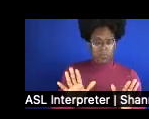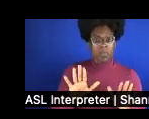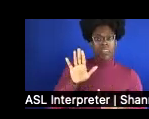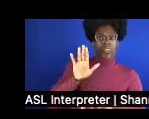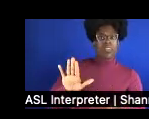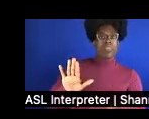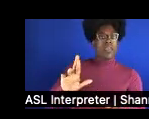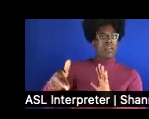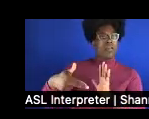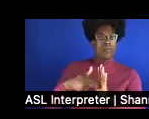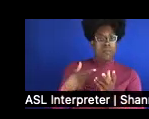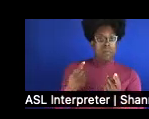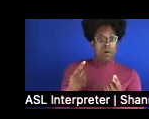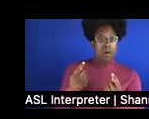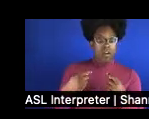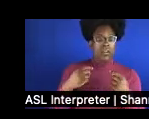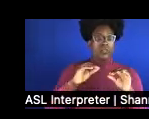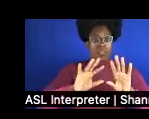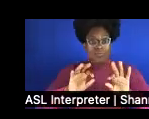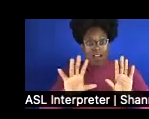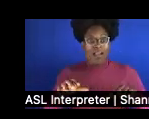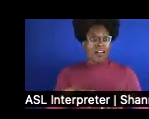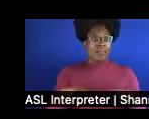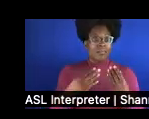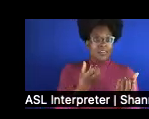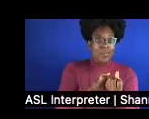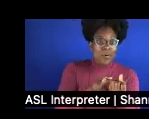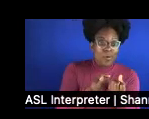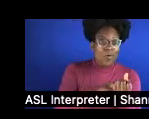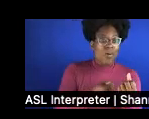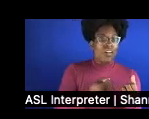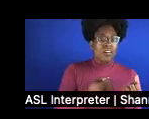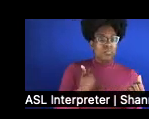Again, they're not really expected to be content experts. Although the service began